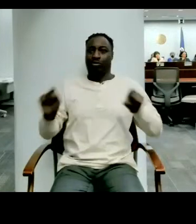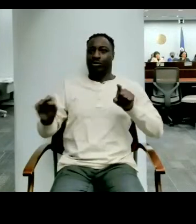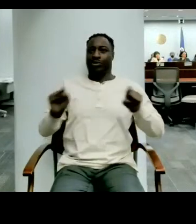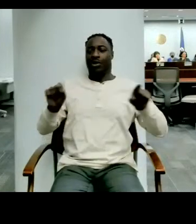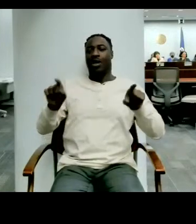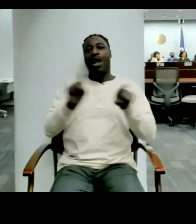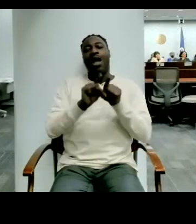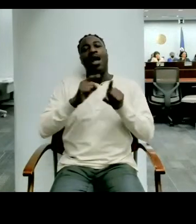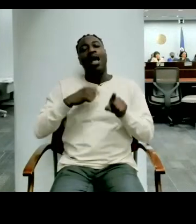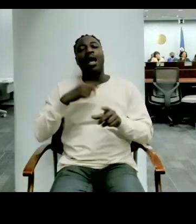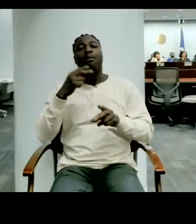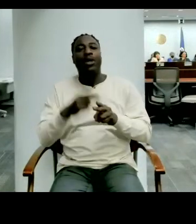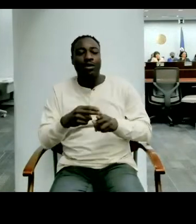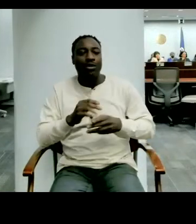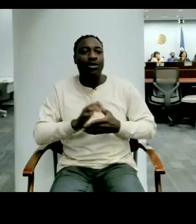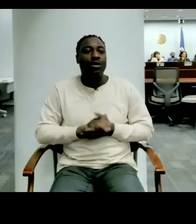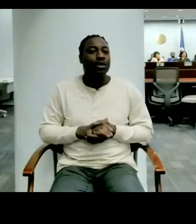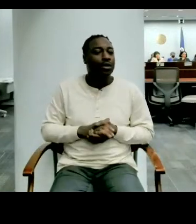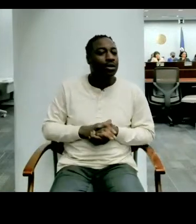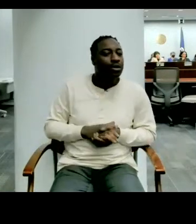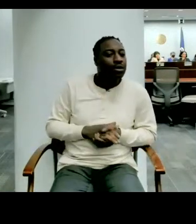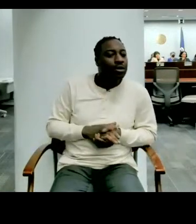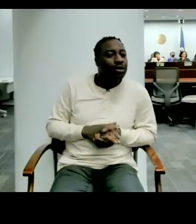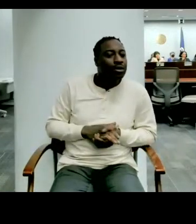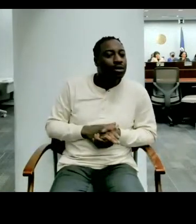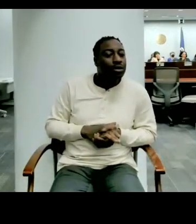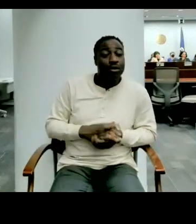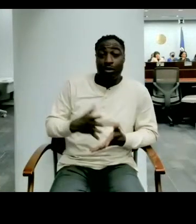As I mentioned, you know, the bright spot of this was that